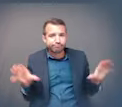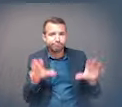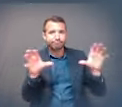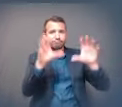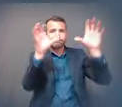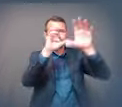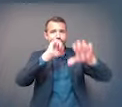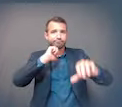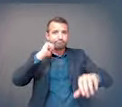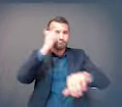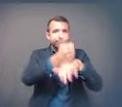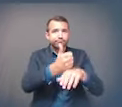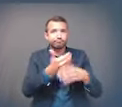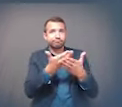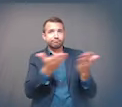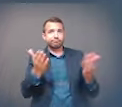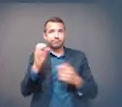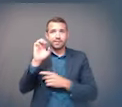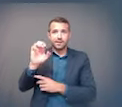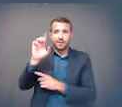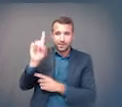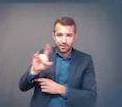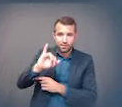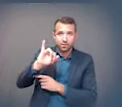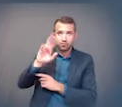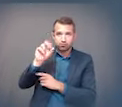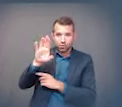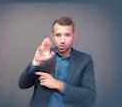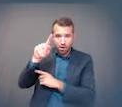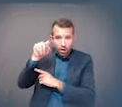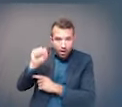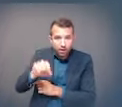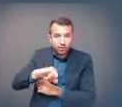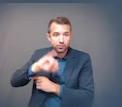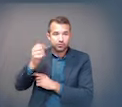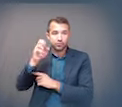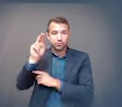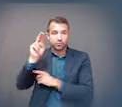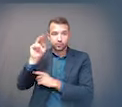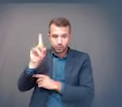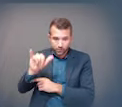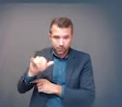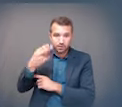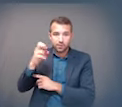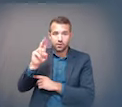But until then, Ed Roberts, Judy Huemann, this poem is for you.